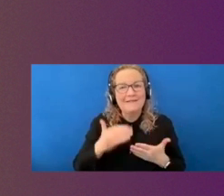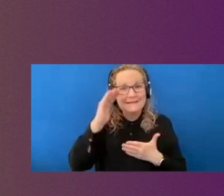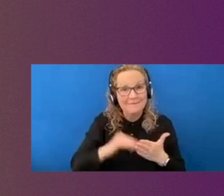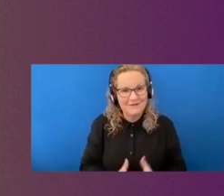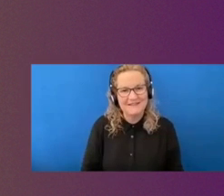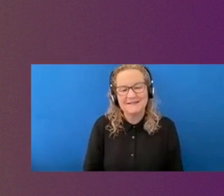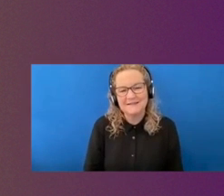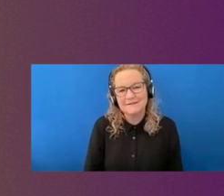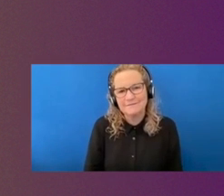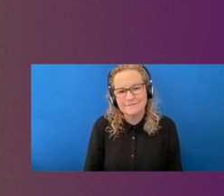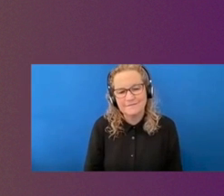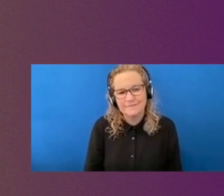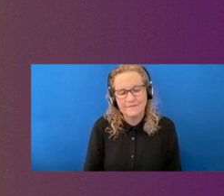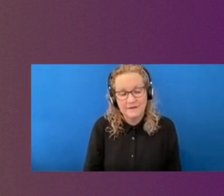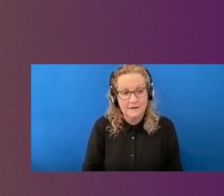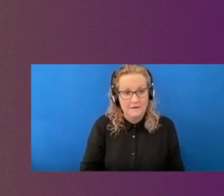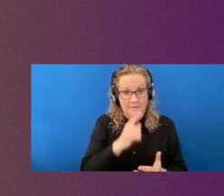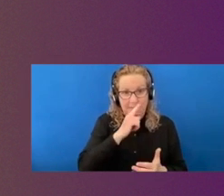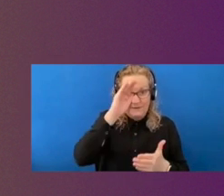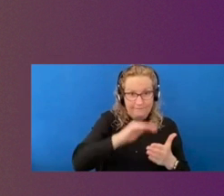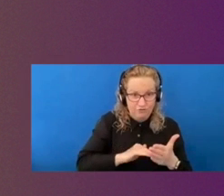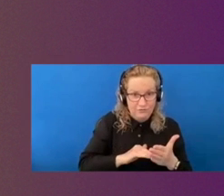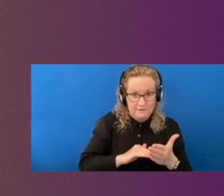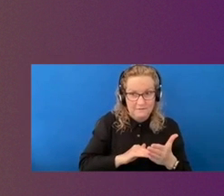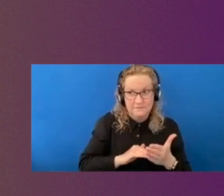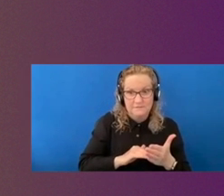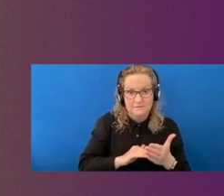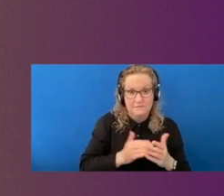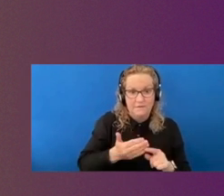have gone through it they're going through it they know what the community needs and wants